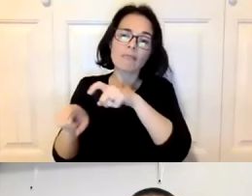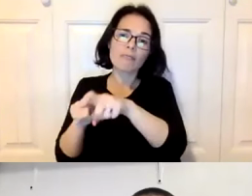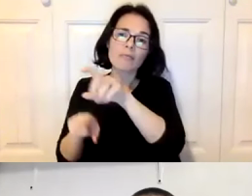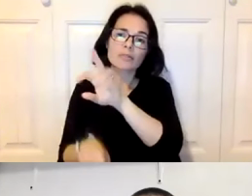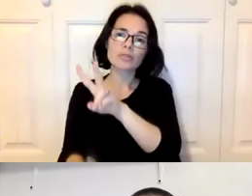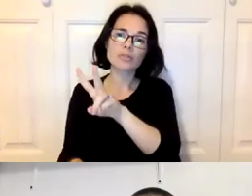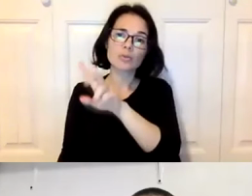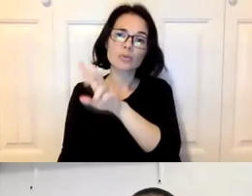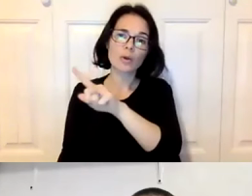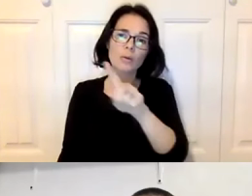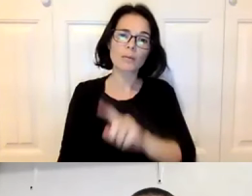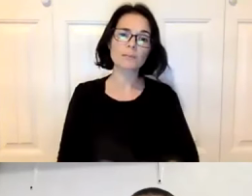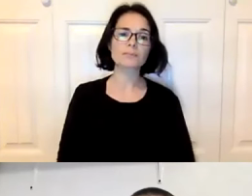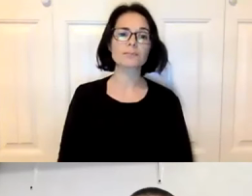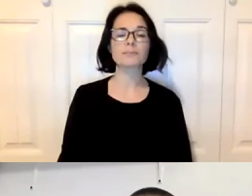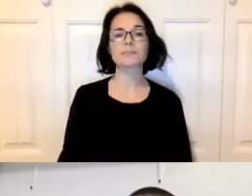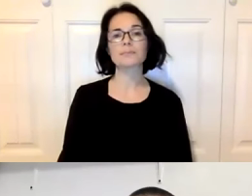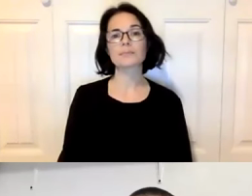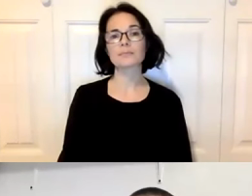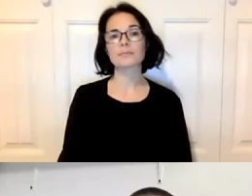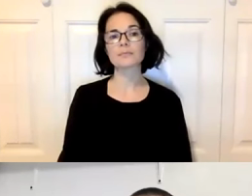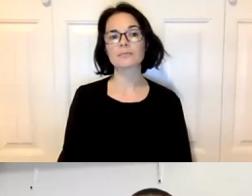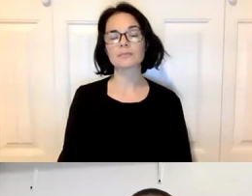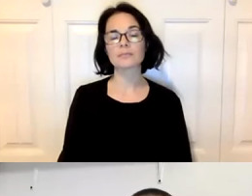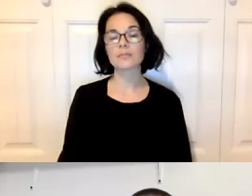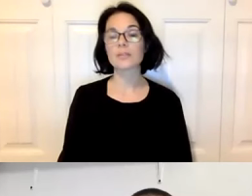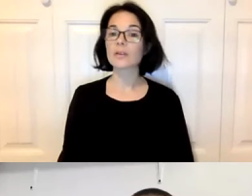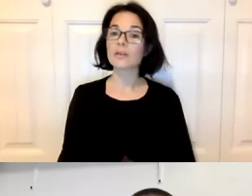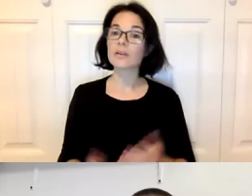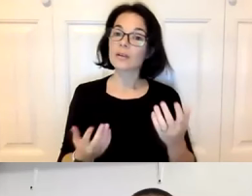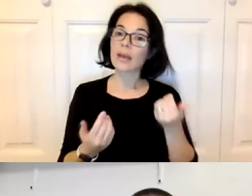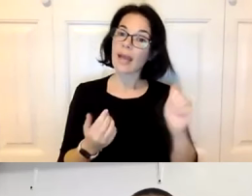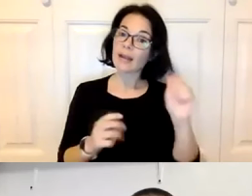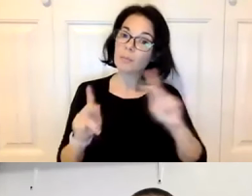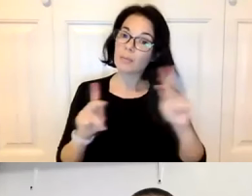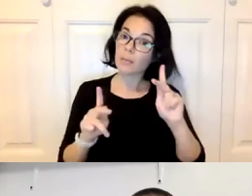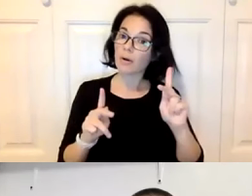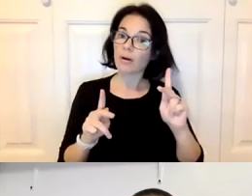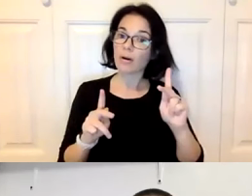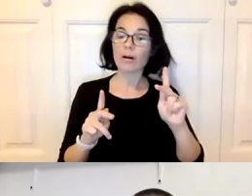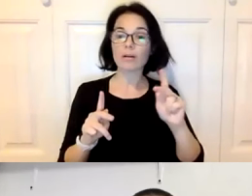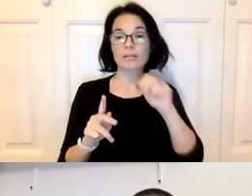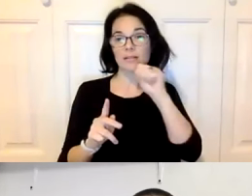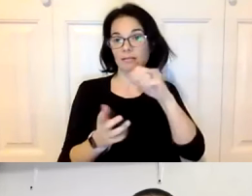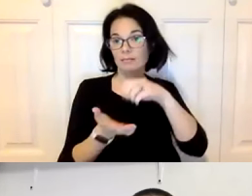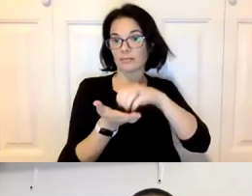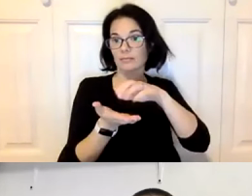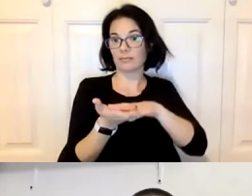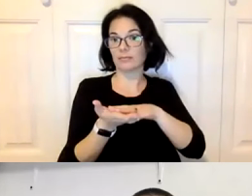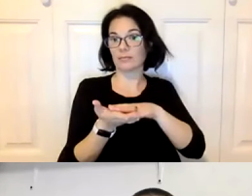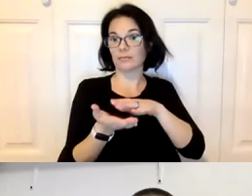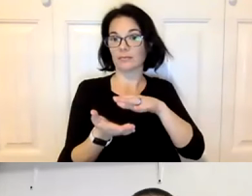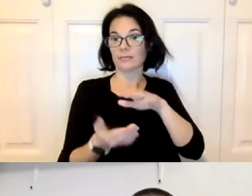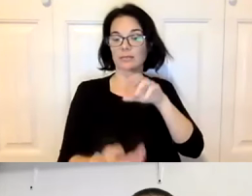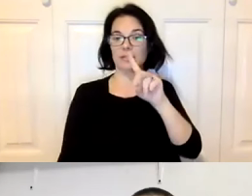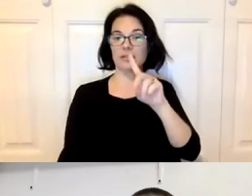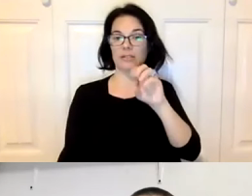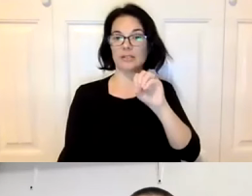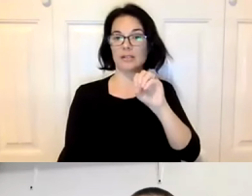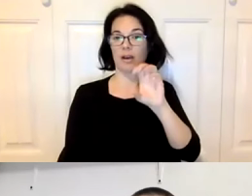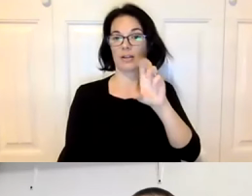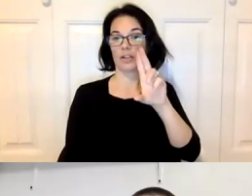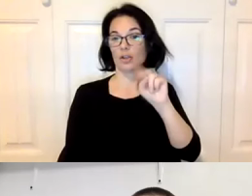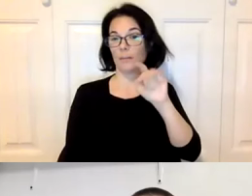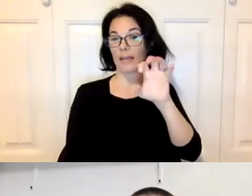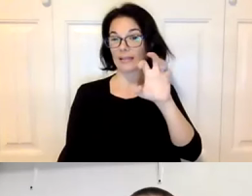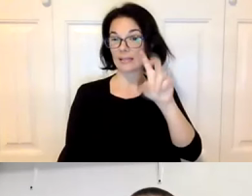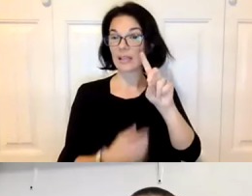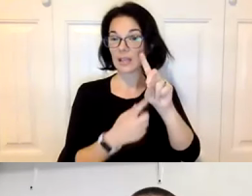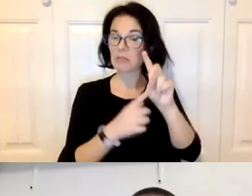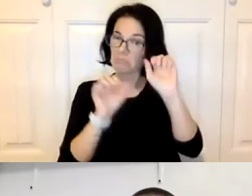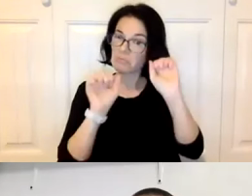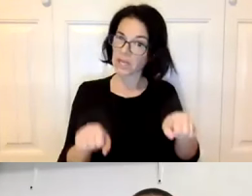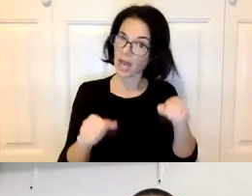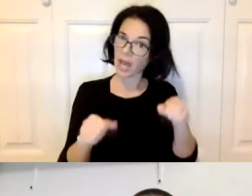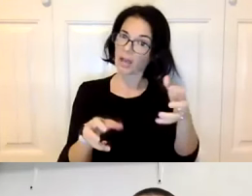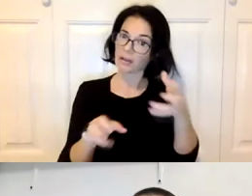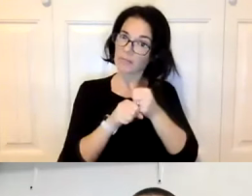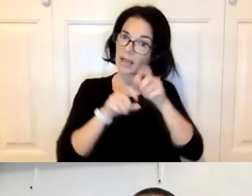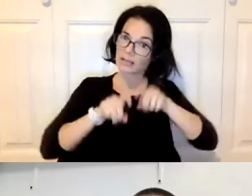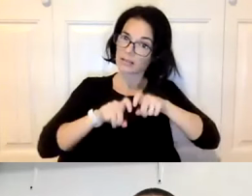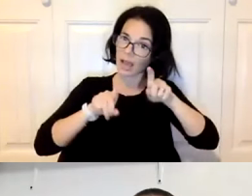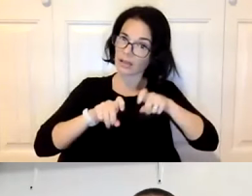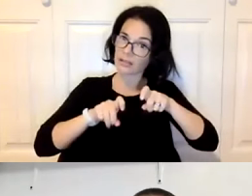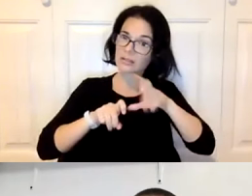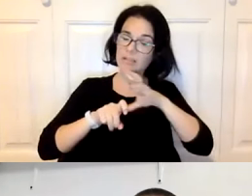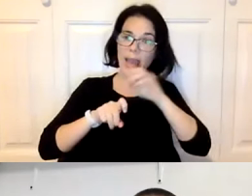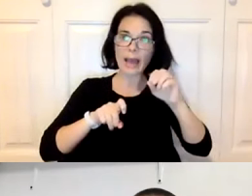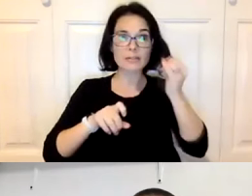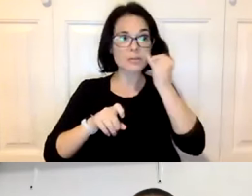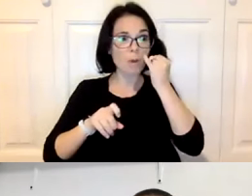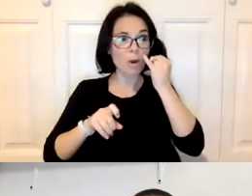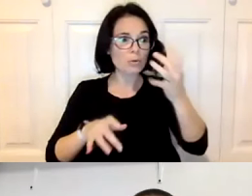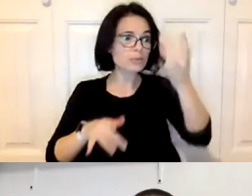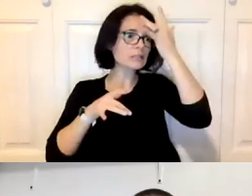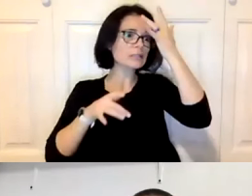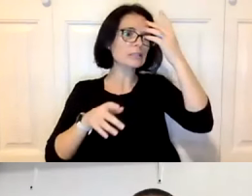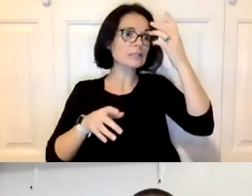People who are not documented should be able to get COVID-19 testing and care for COVID-19 without